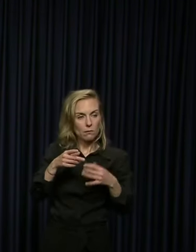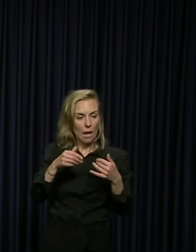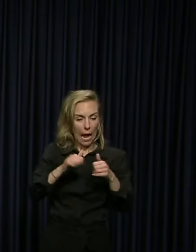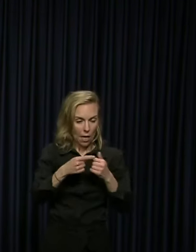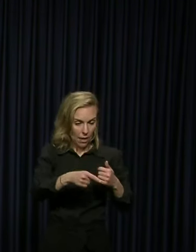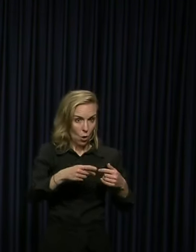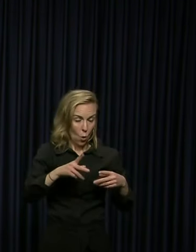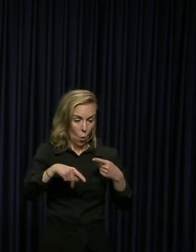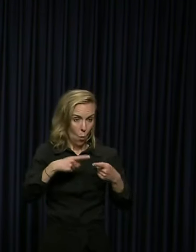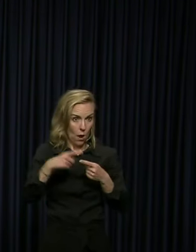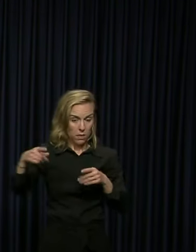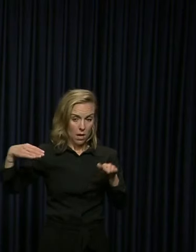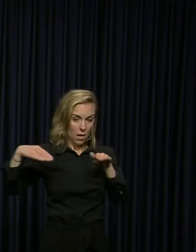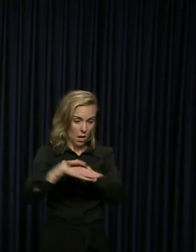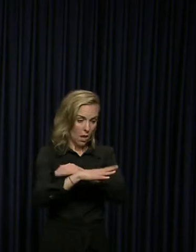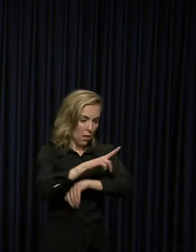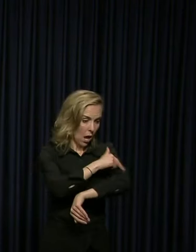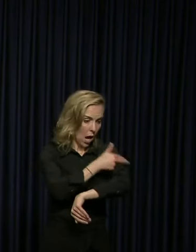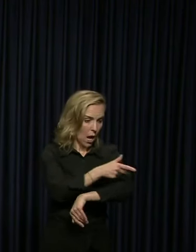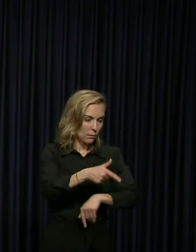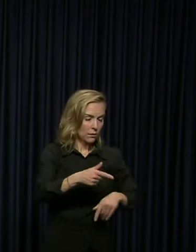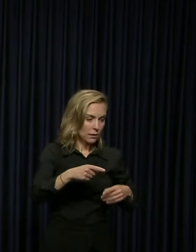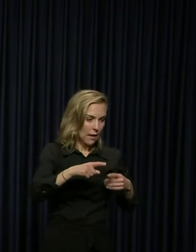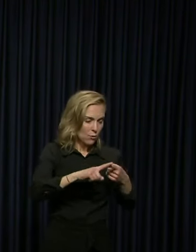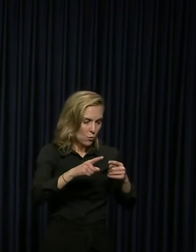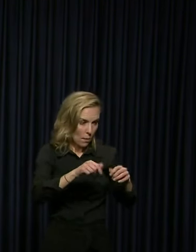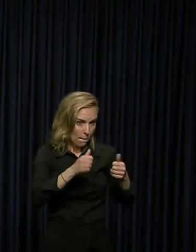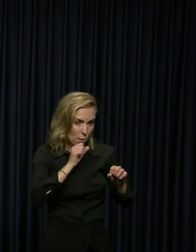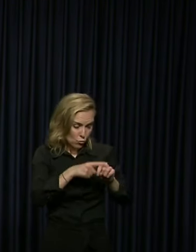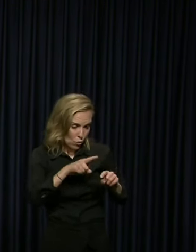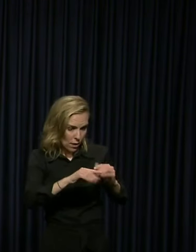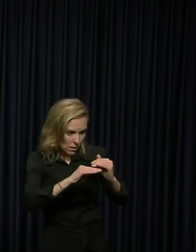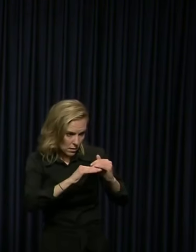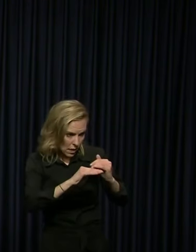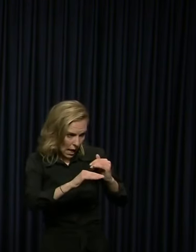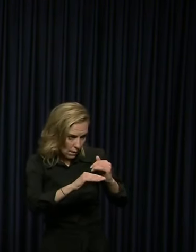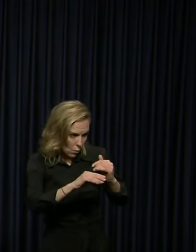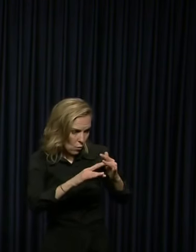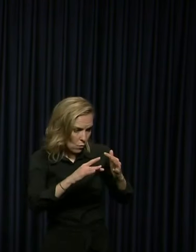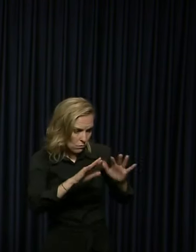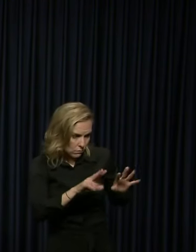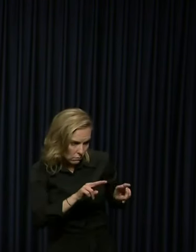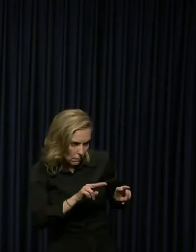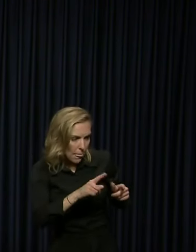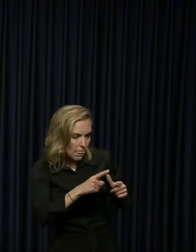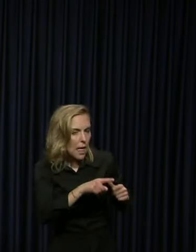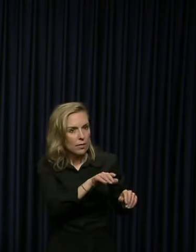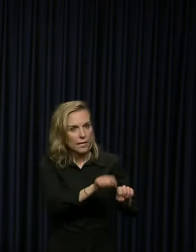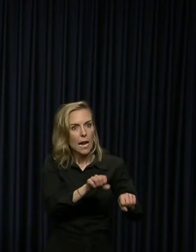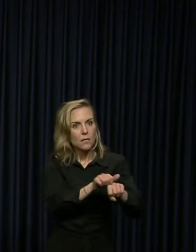HOW IMPORTANT THAT IS. THIS IS OUR CHANCE TO BE A GREAT